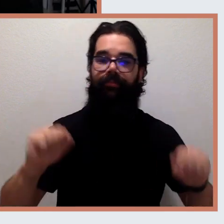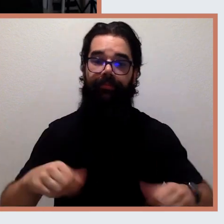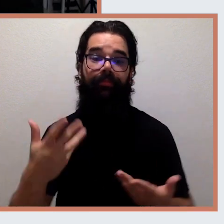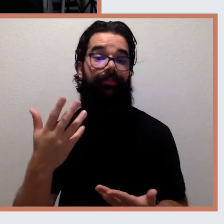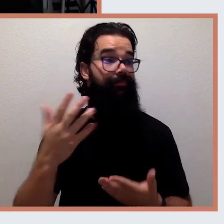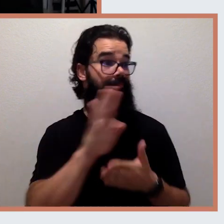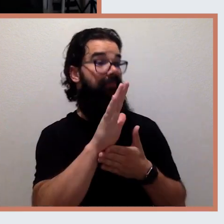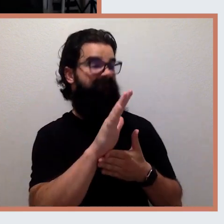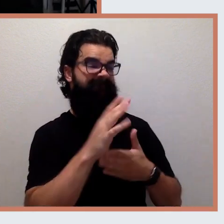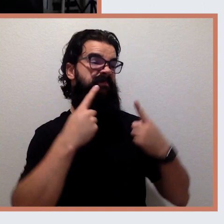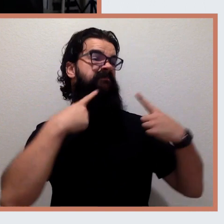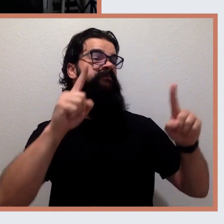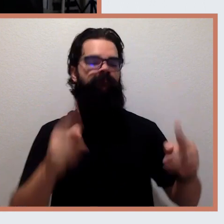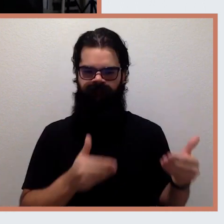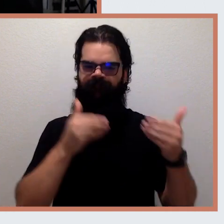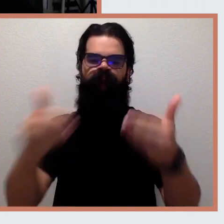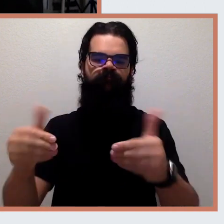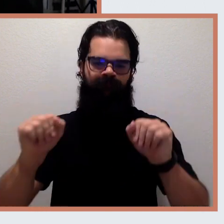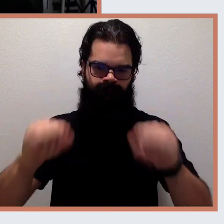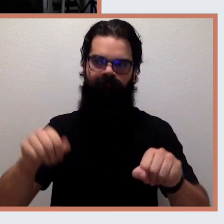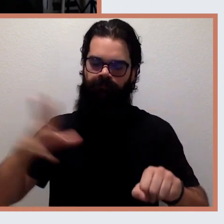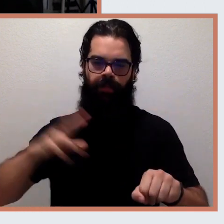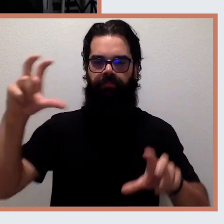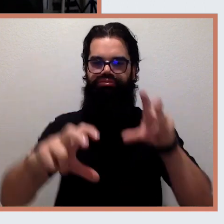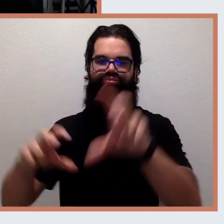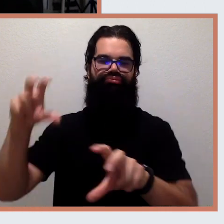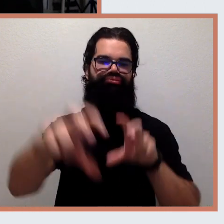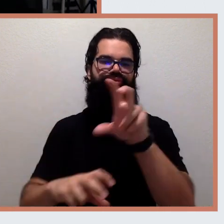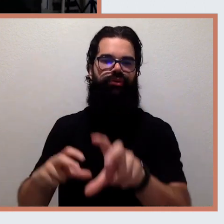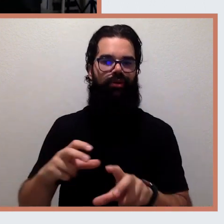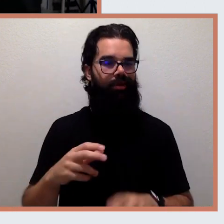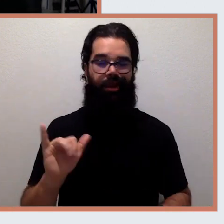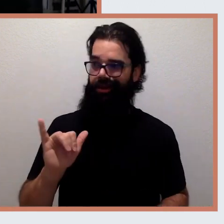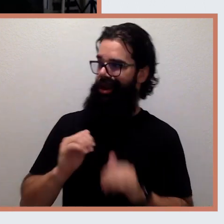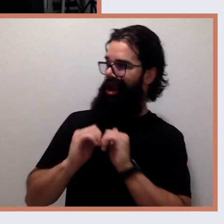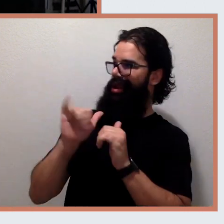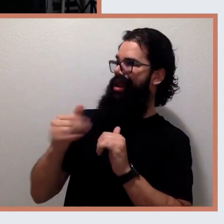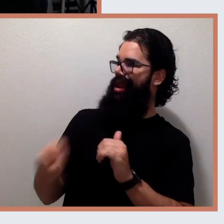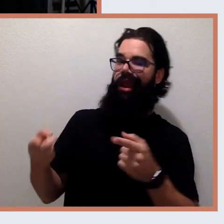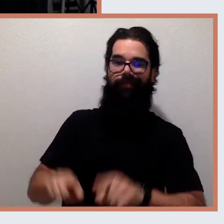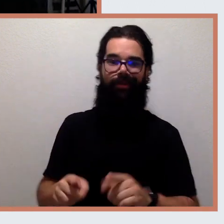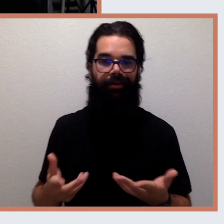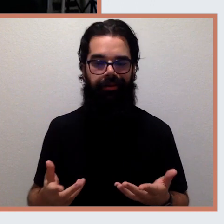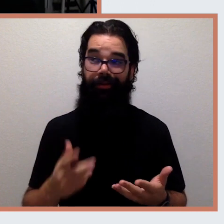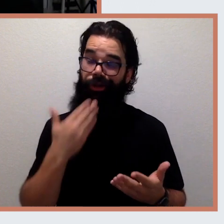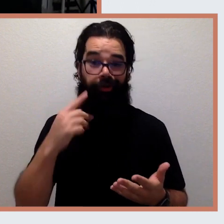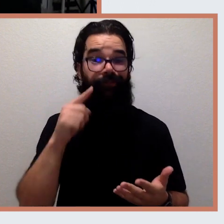and then there's just ways that are through the roof. Sometimes you hear that a film got green lit, and they got their money from a crowdfunding,